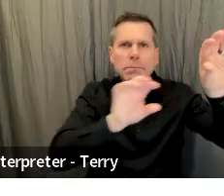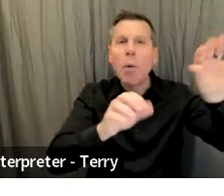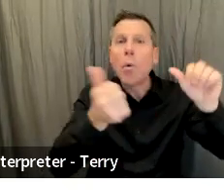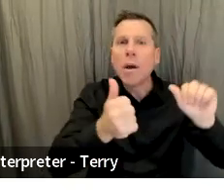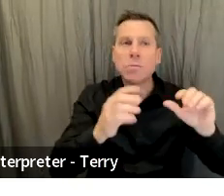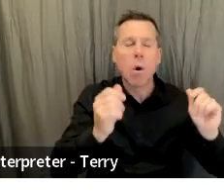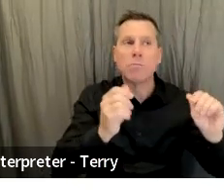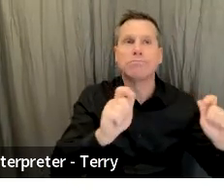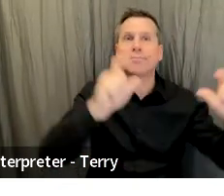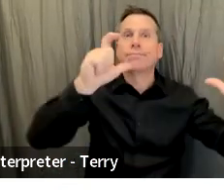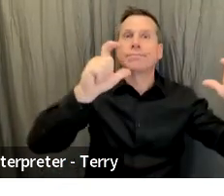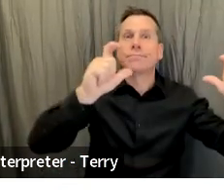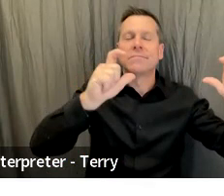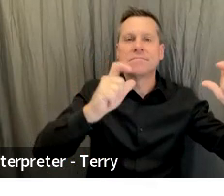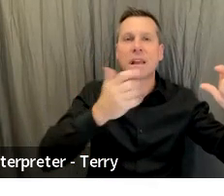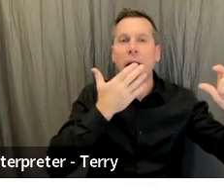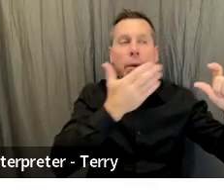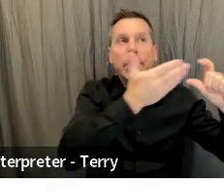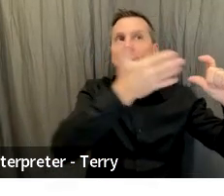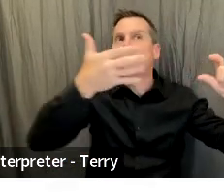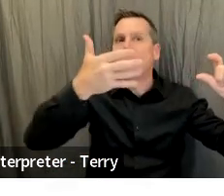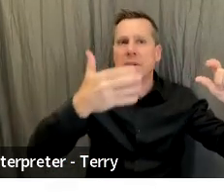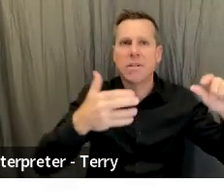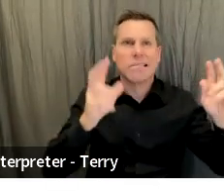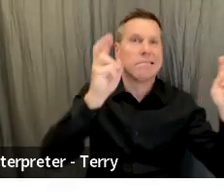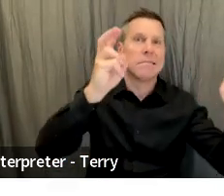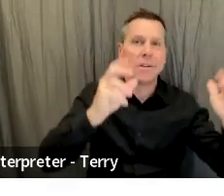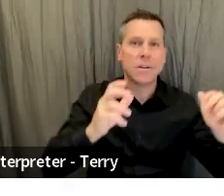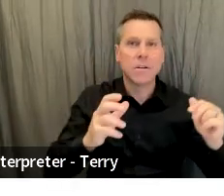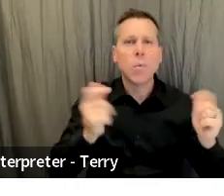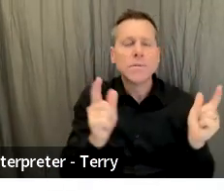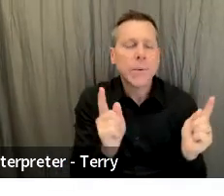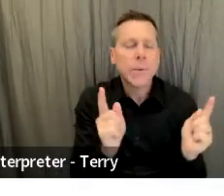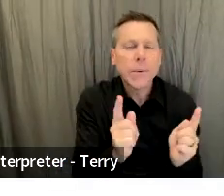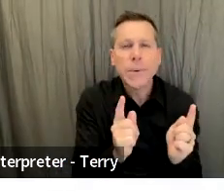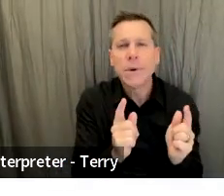And they all gave me feedback and everything. But I think that that is really the way to go, is to have one person